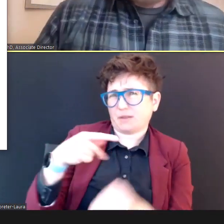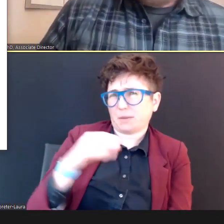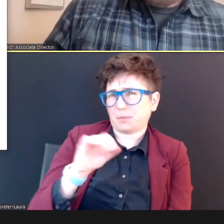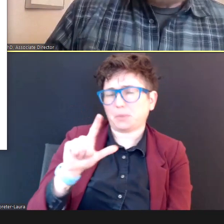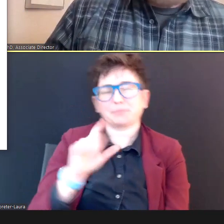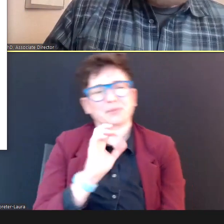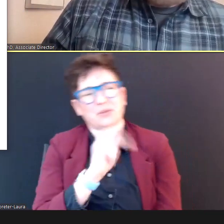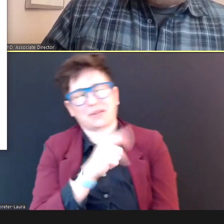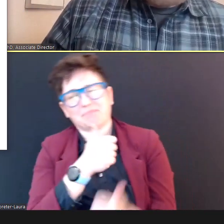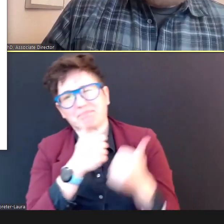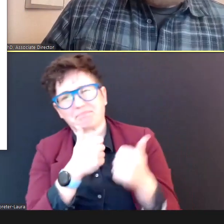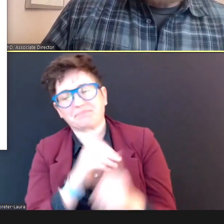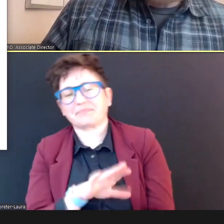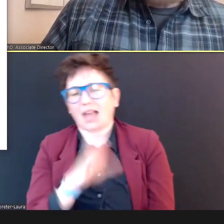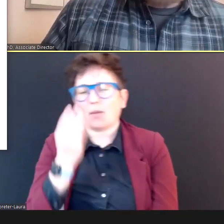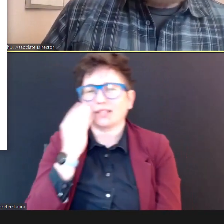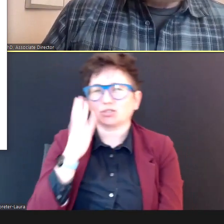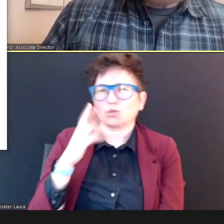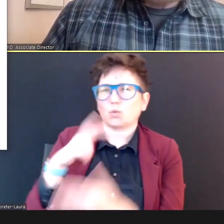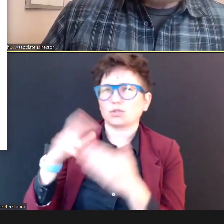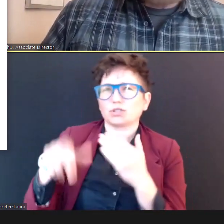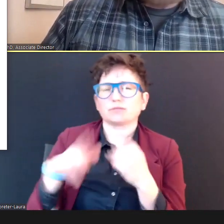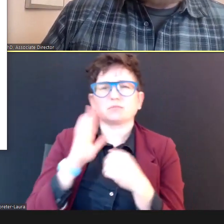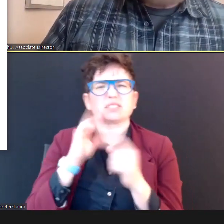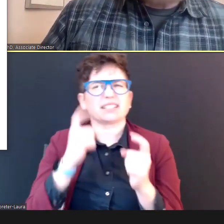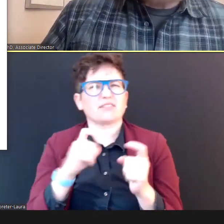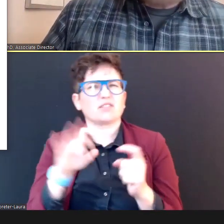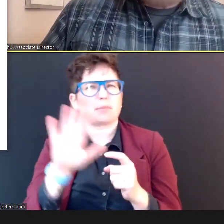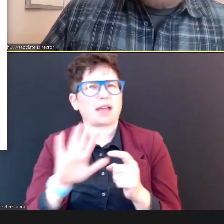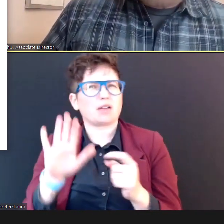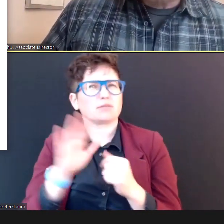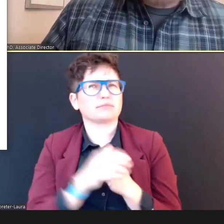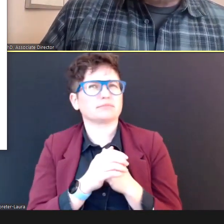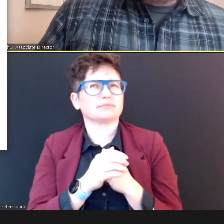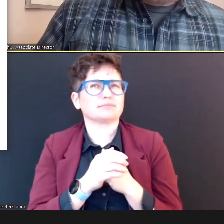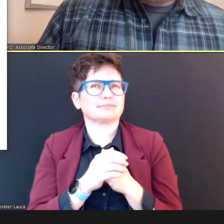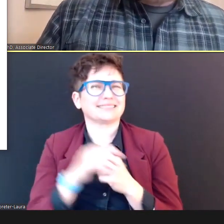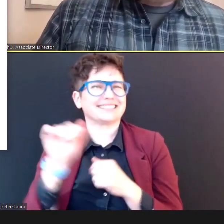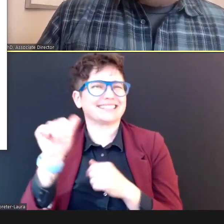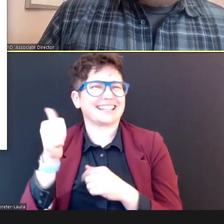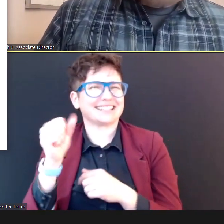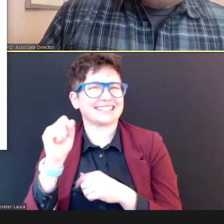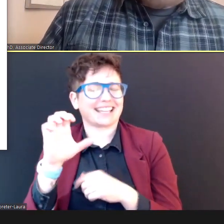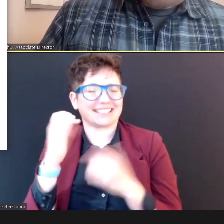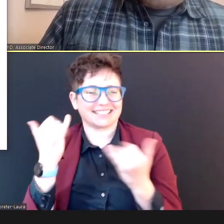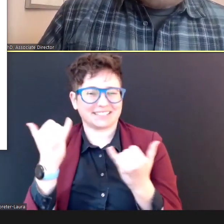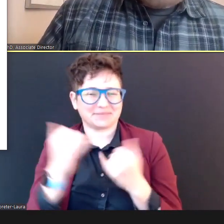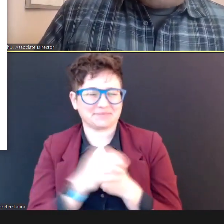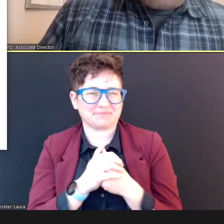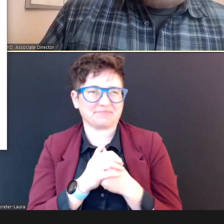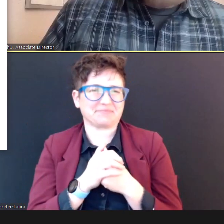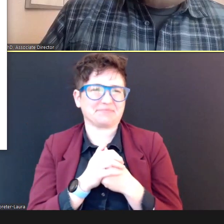great I can let you know what they are if you we'll give you about we'll give